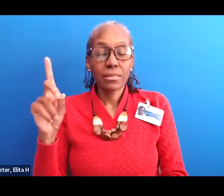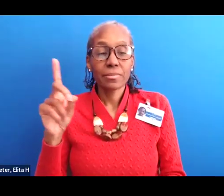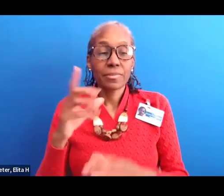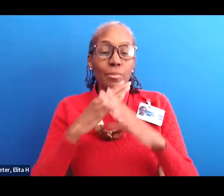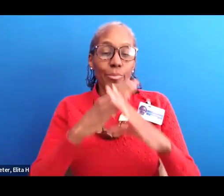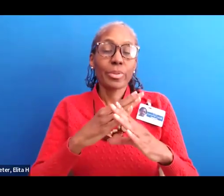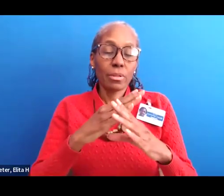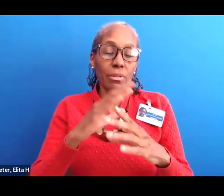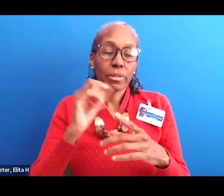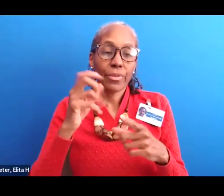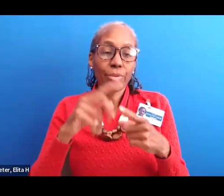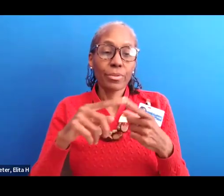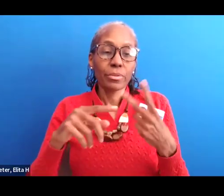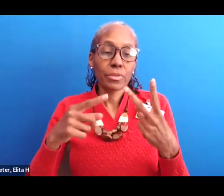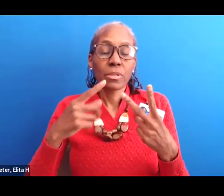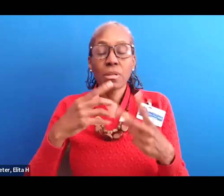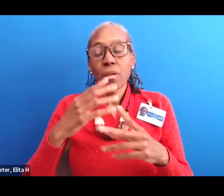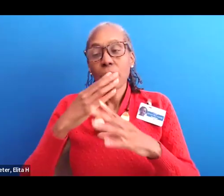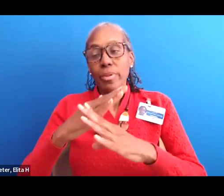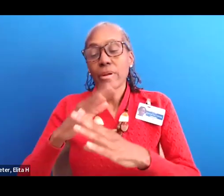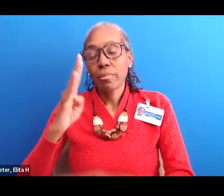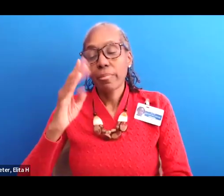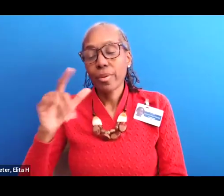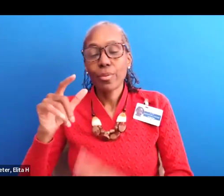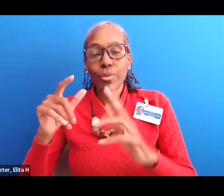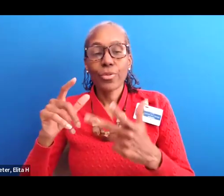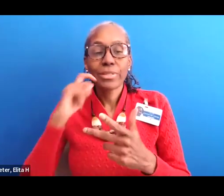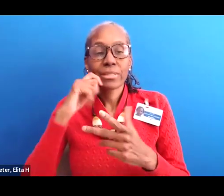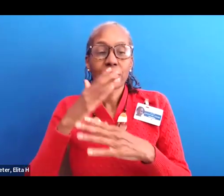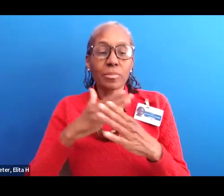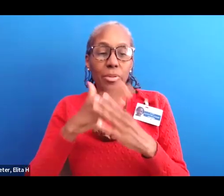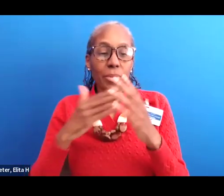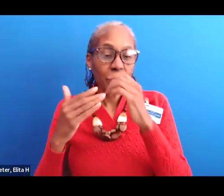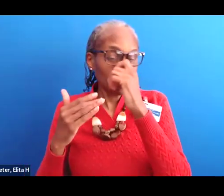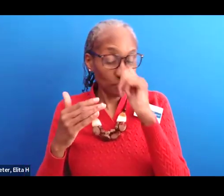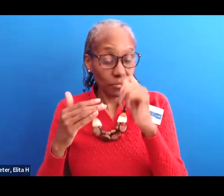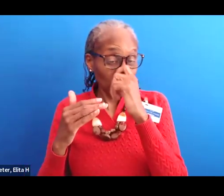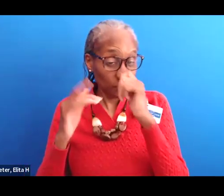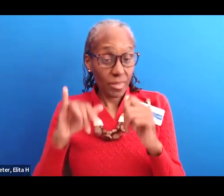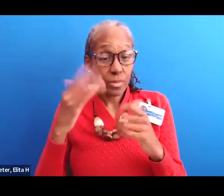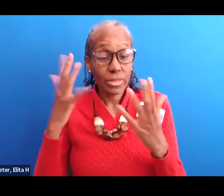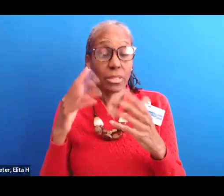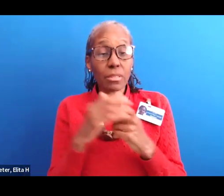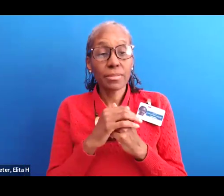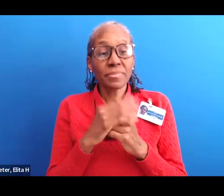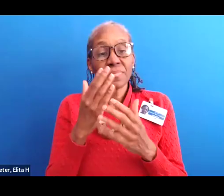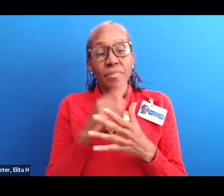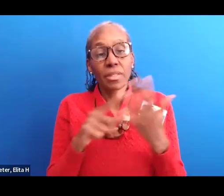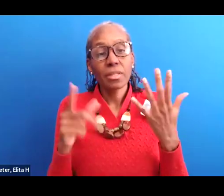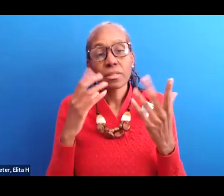Number two is a clogged bowel. Number three is something irritating your skin. Those were, kind of the things that I was thinking about